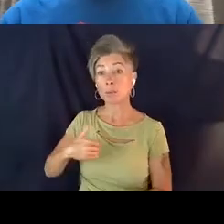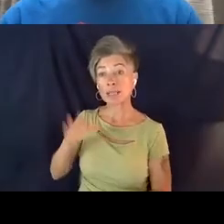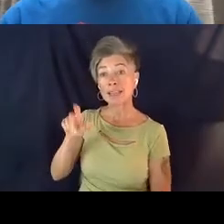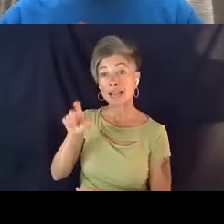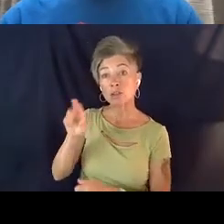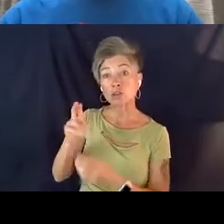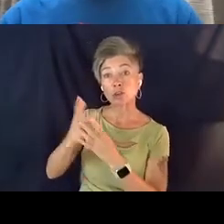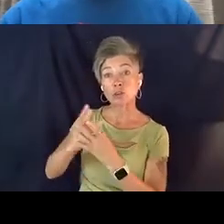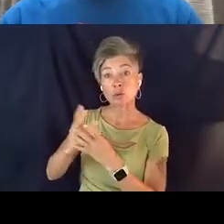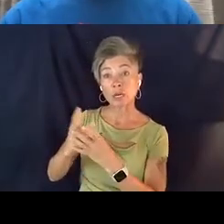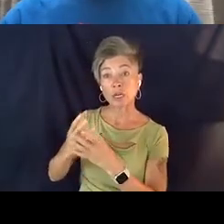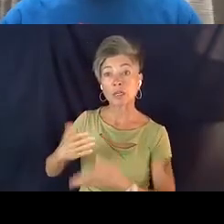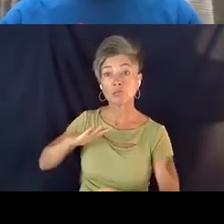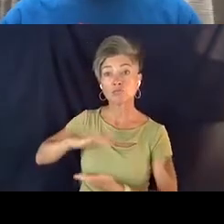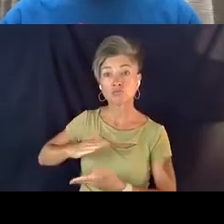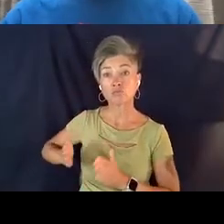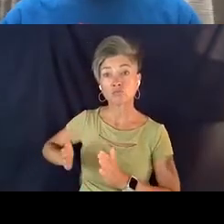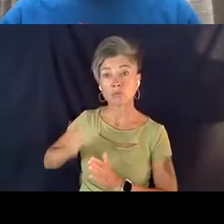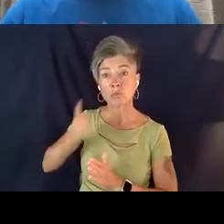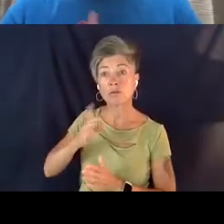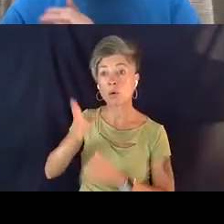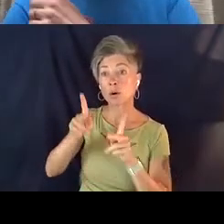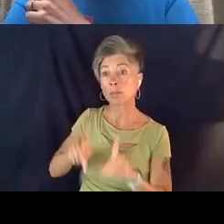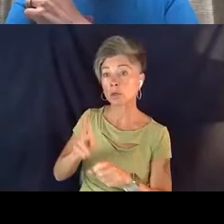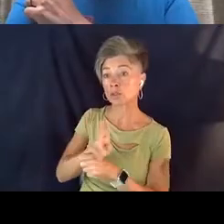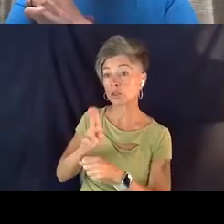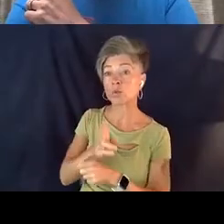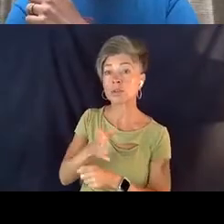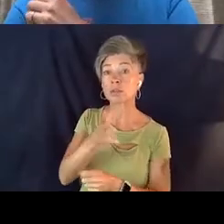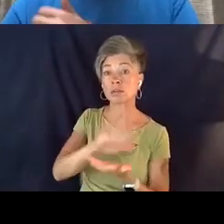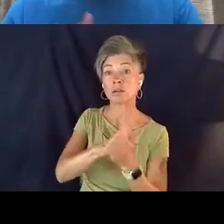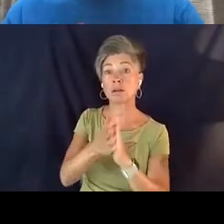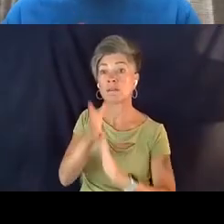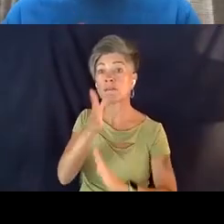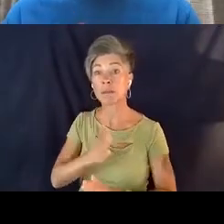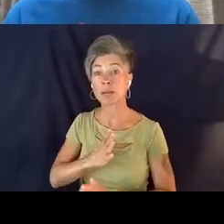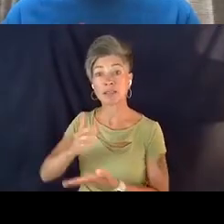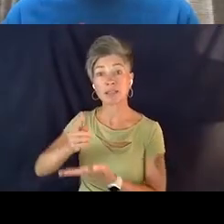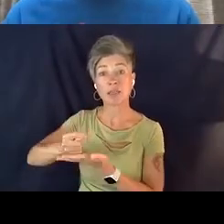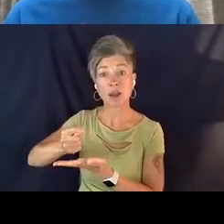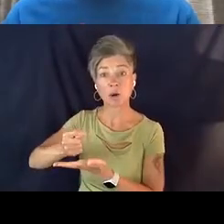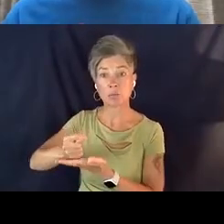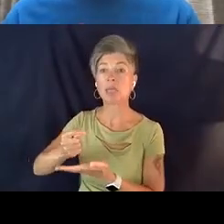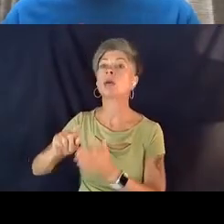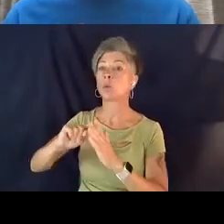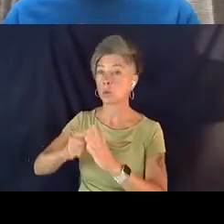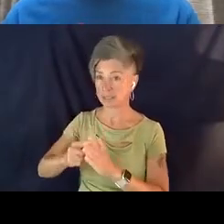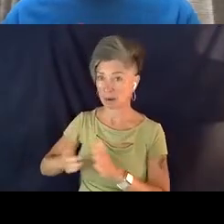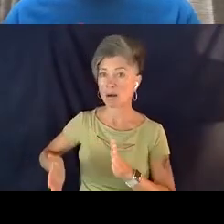For someone who is on feminizing therapy, we start mammography, essentially,